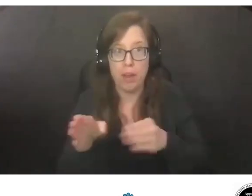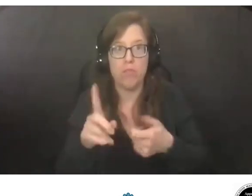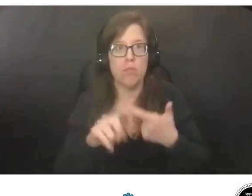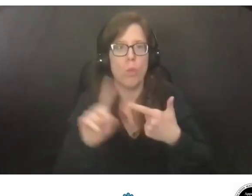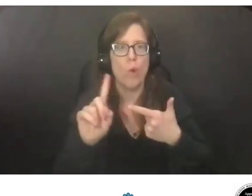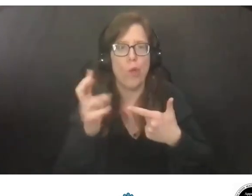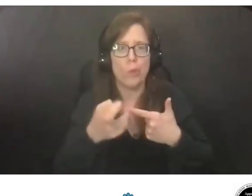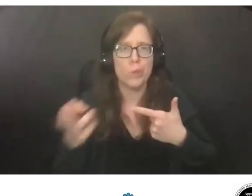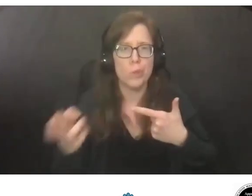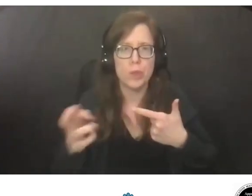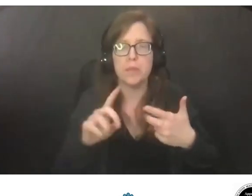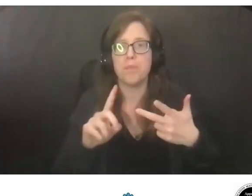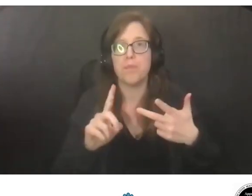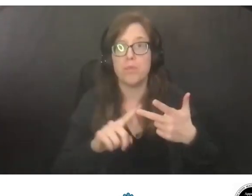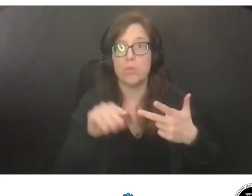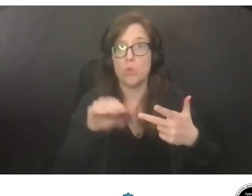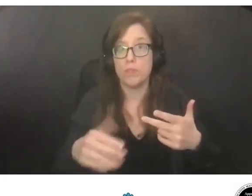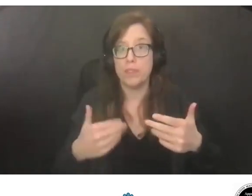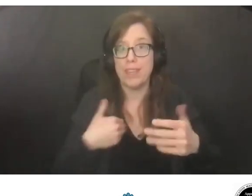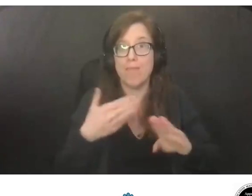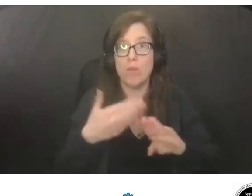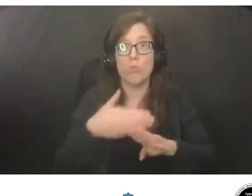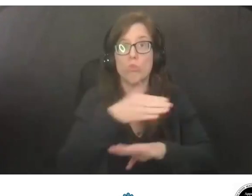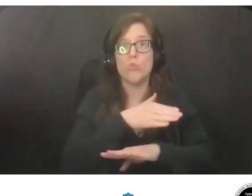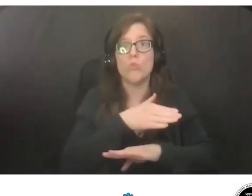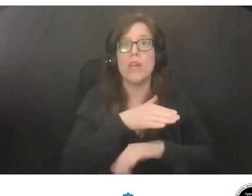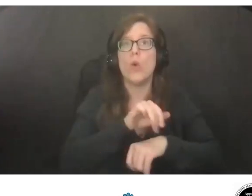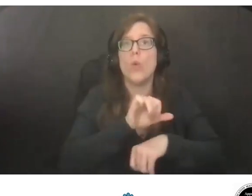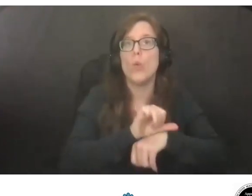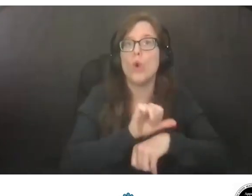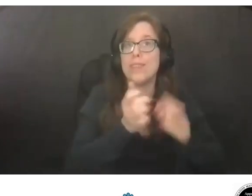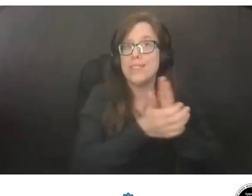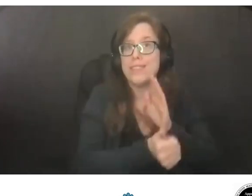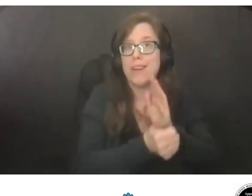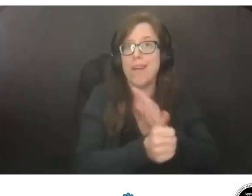resources? Does the student have the pre-work skills that they need? That can be things like,